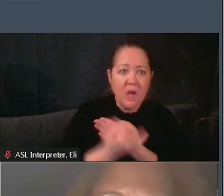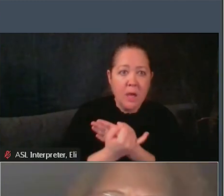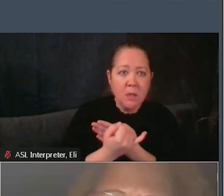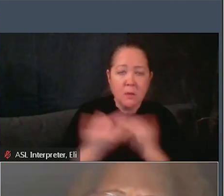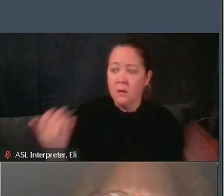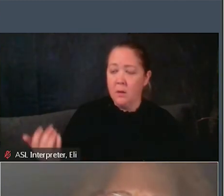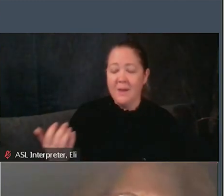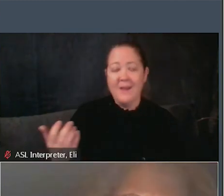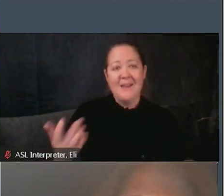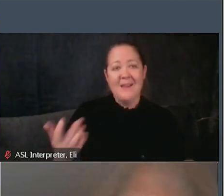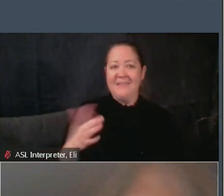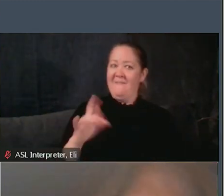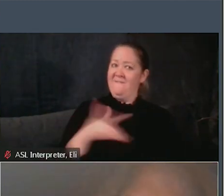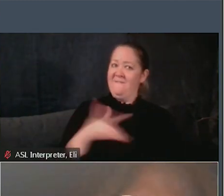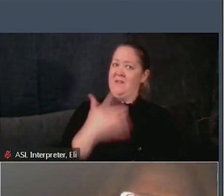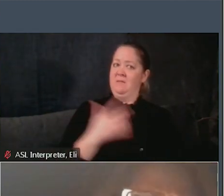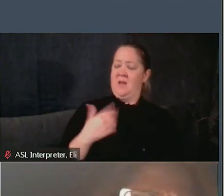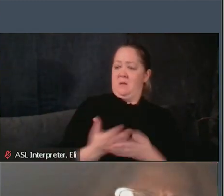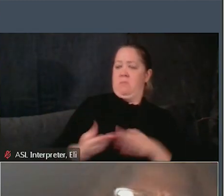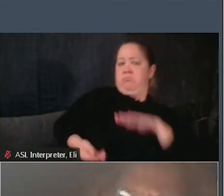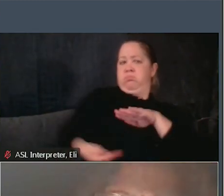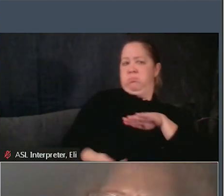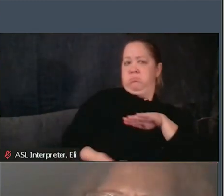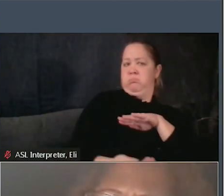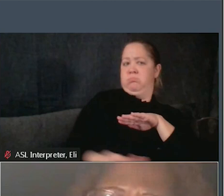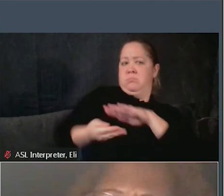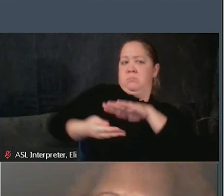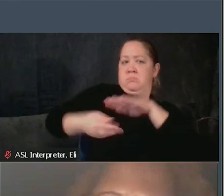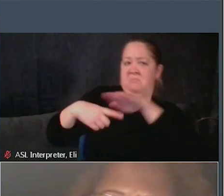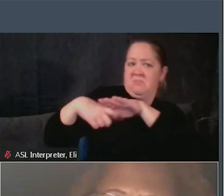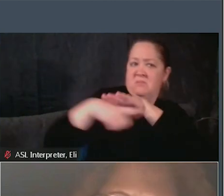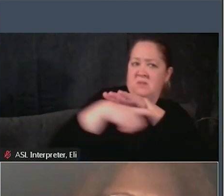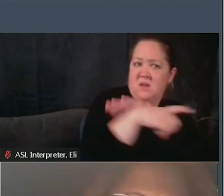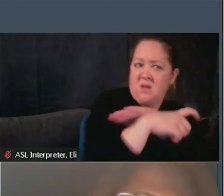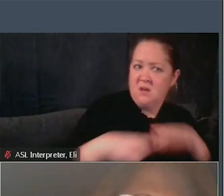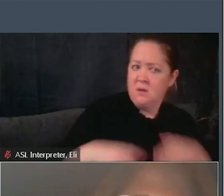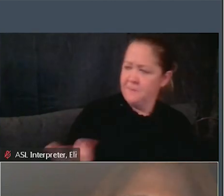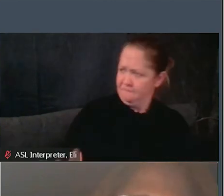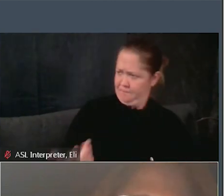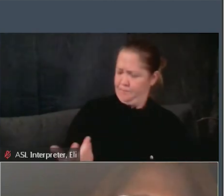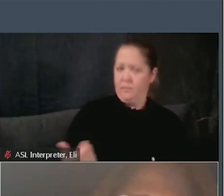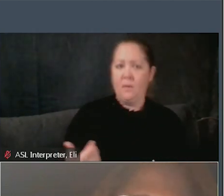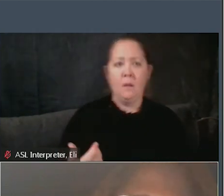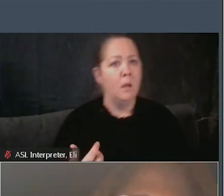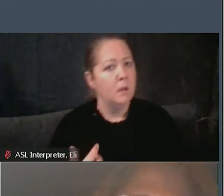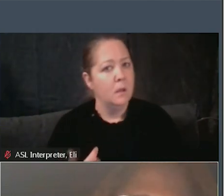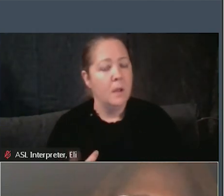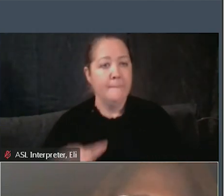like some underhand stuff was going on. And I have to say, we have been to you guys several times when our community, me and my president,